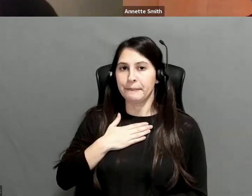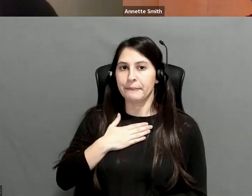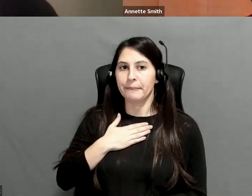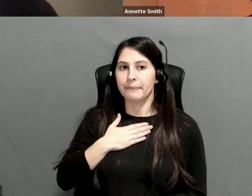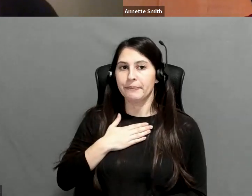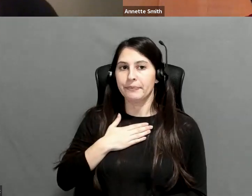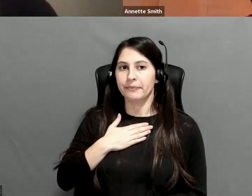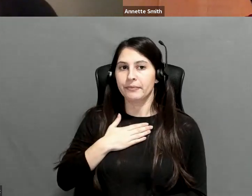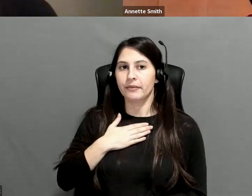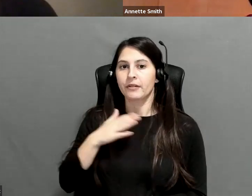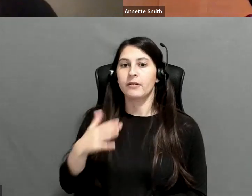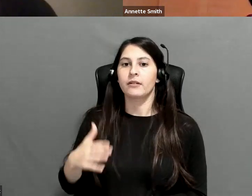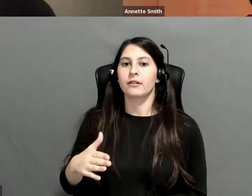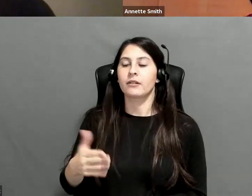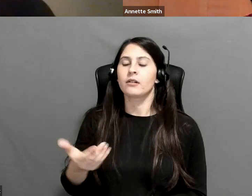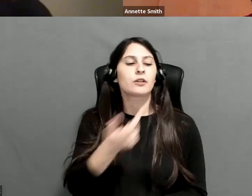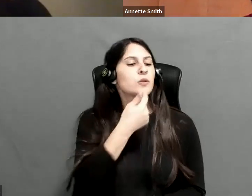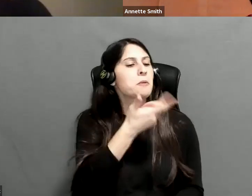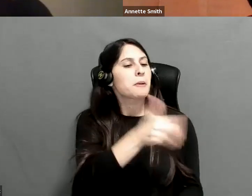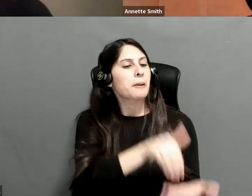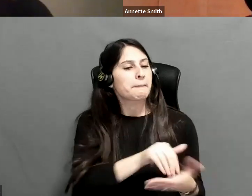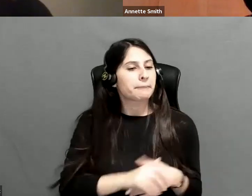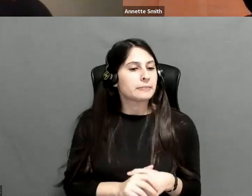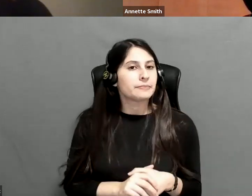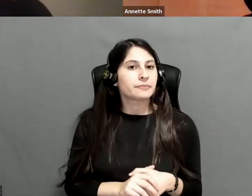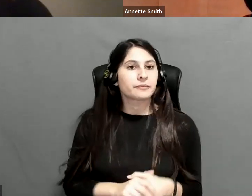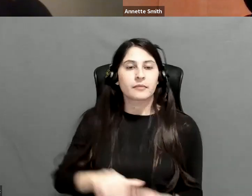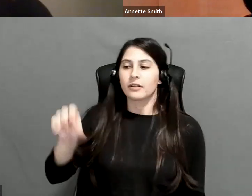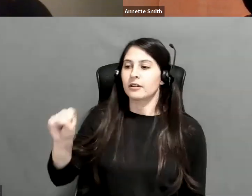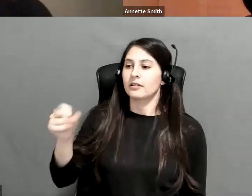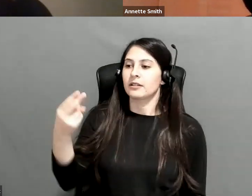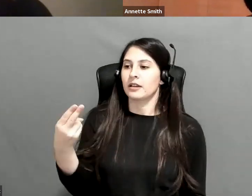SHIRA dot Collins at G mail .com. That is mine. And then.